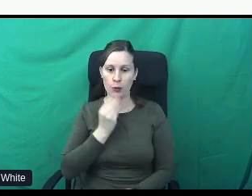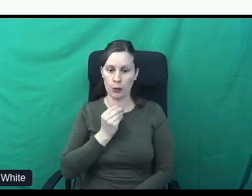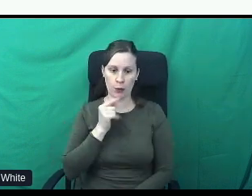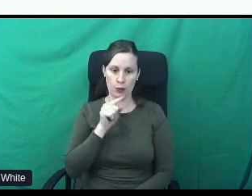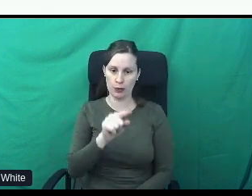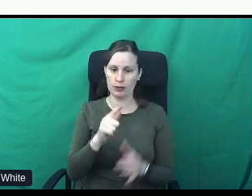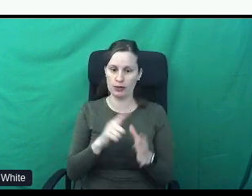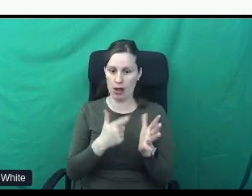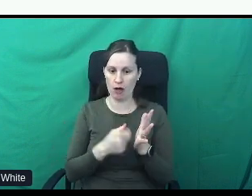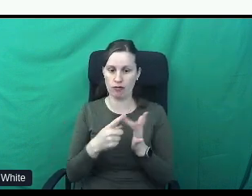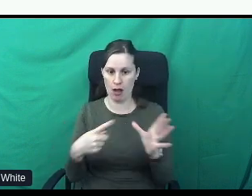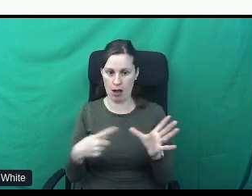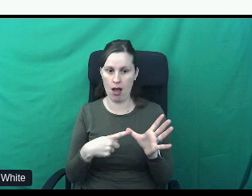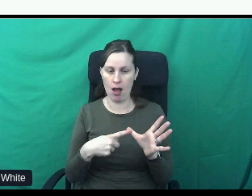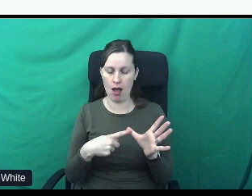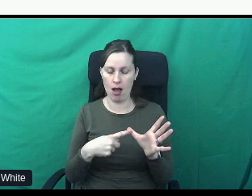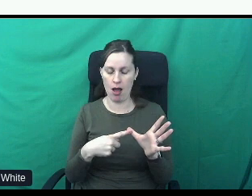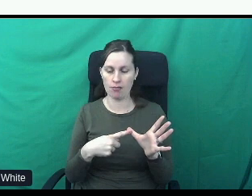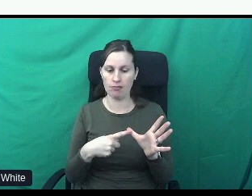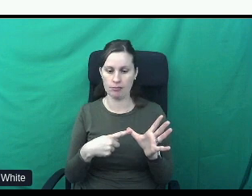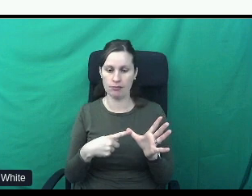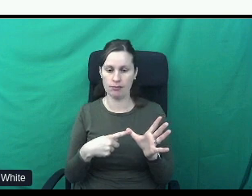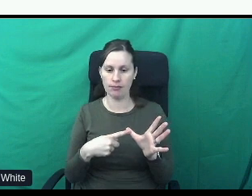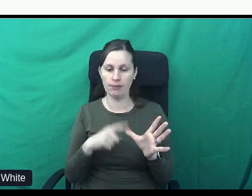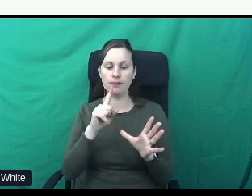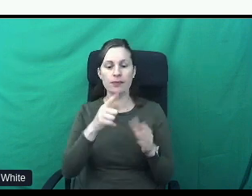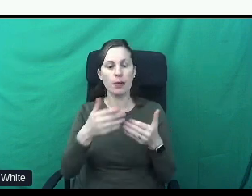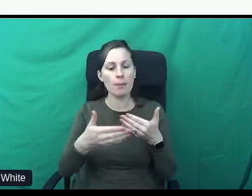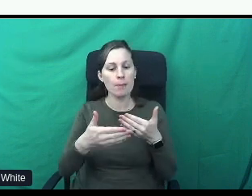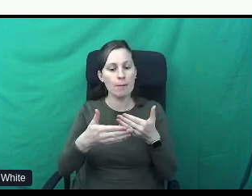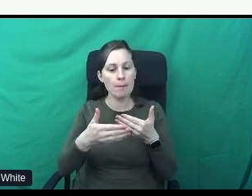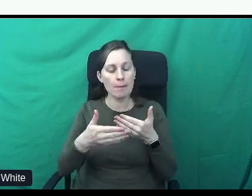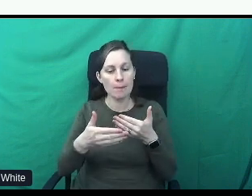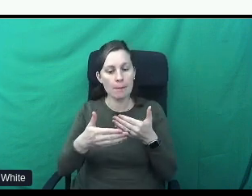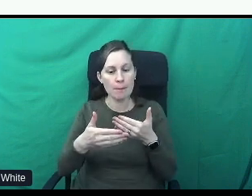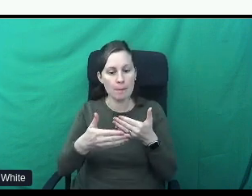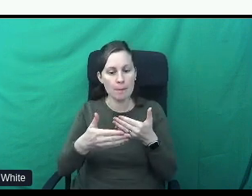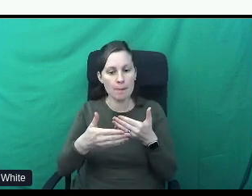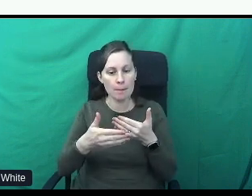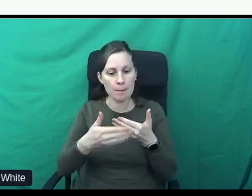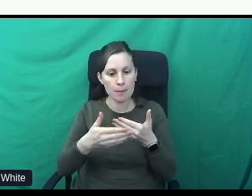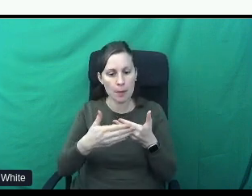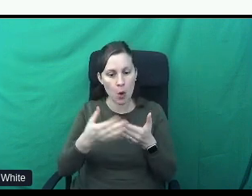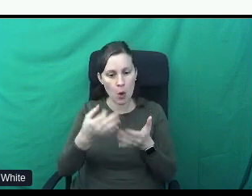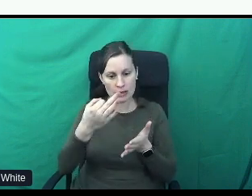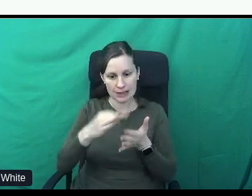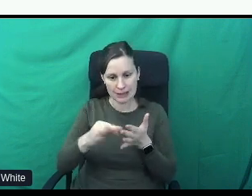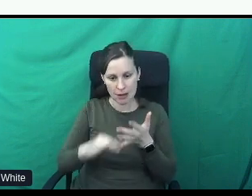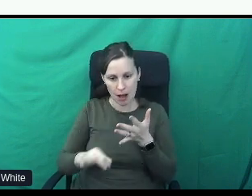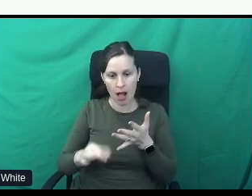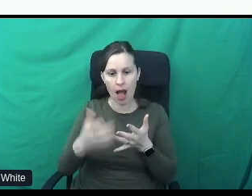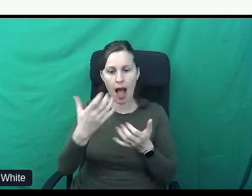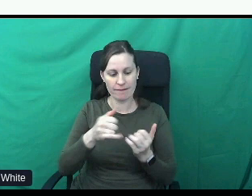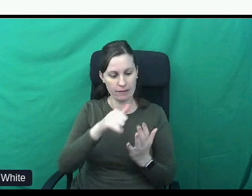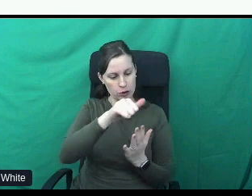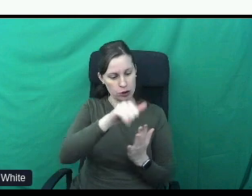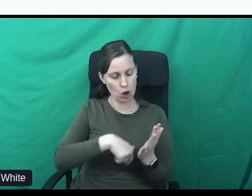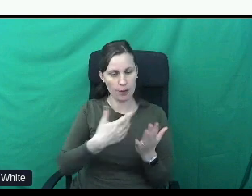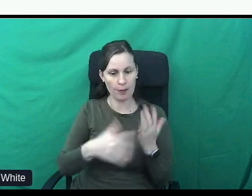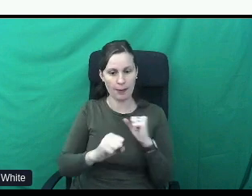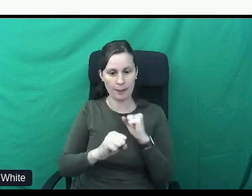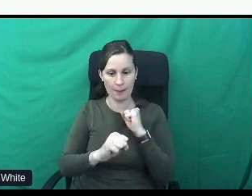In more detail, the documents the World by Microsoft team has published who could using ARIA